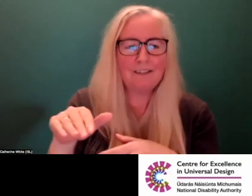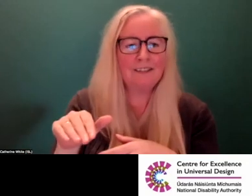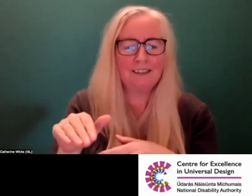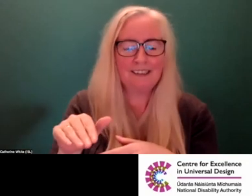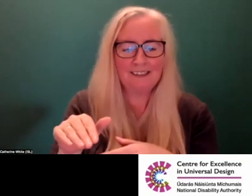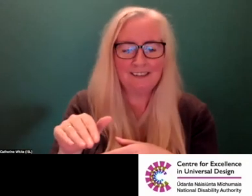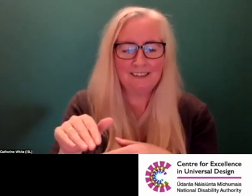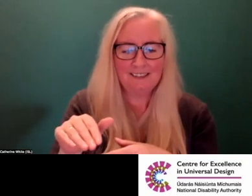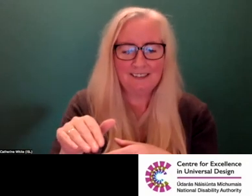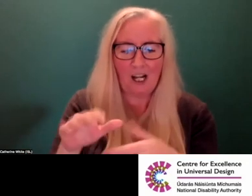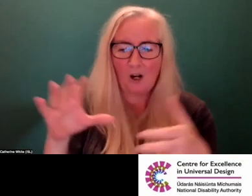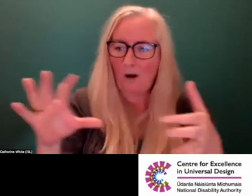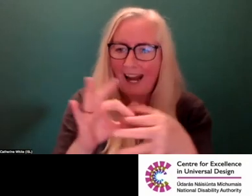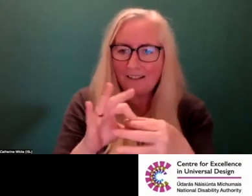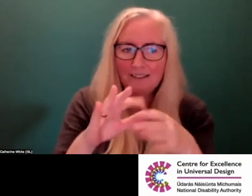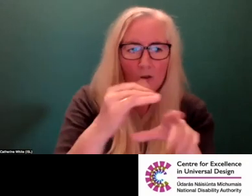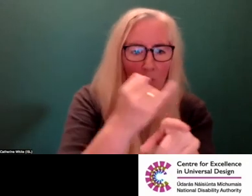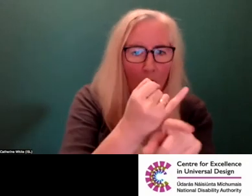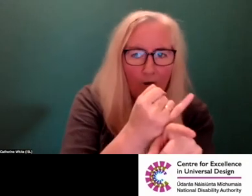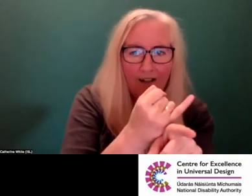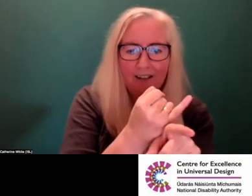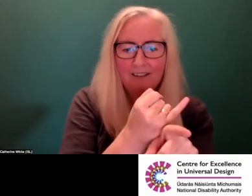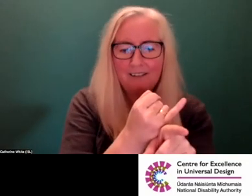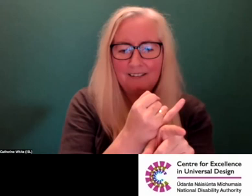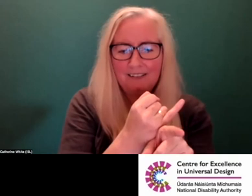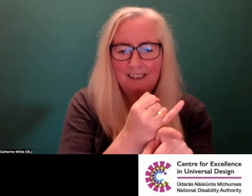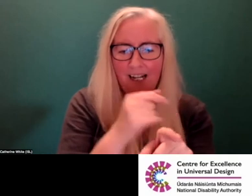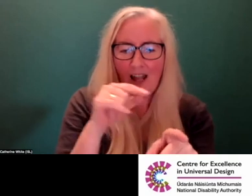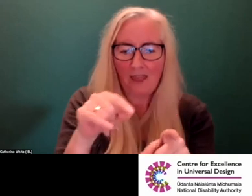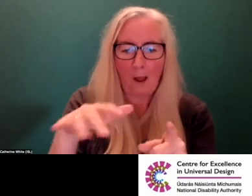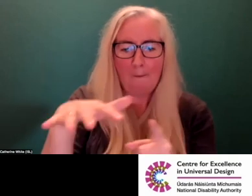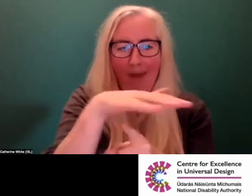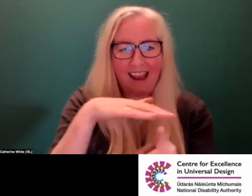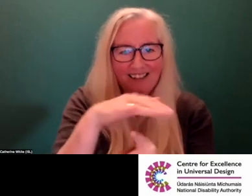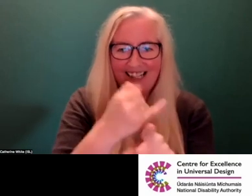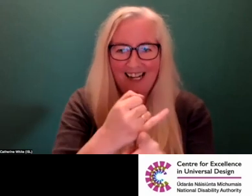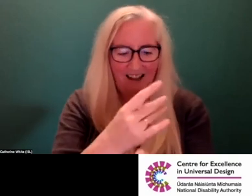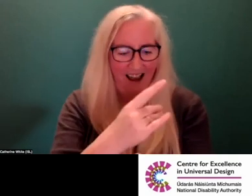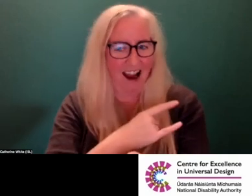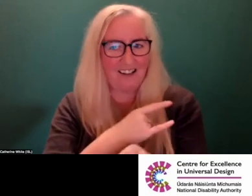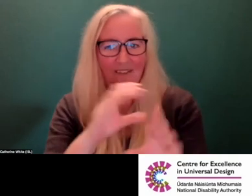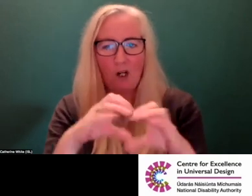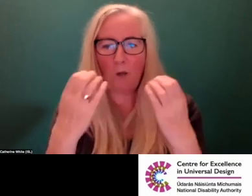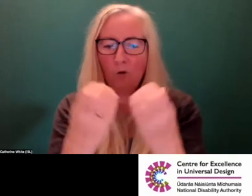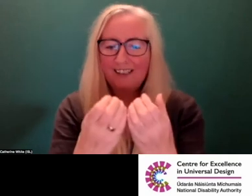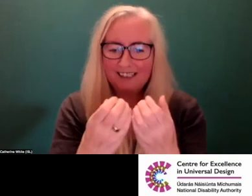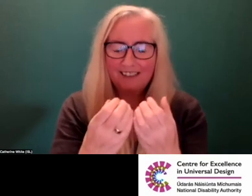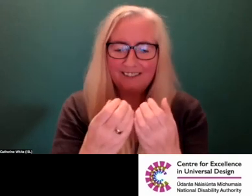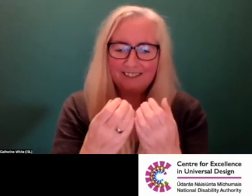And where are they and, you know, connection with schools, and that these places are lively and in the heart of communities.